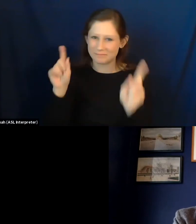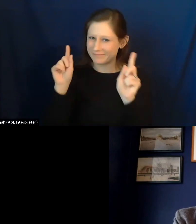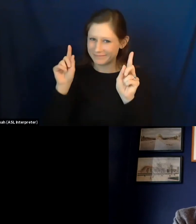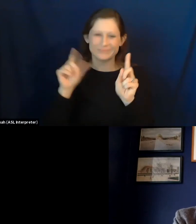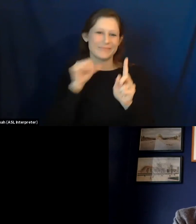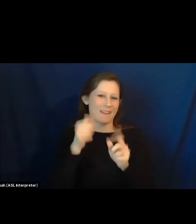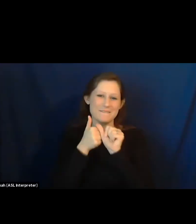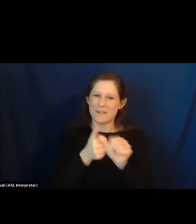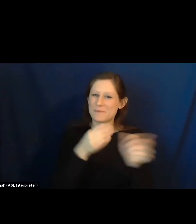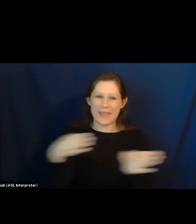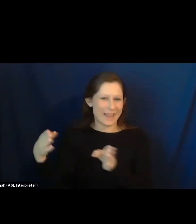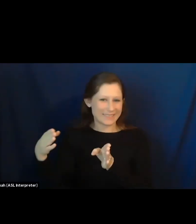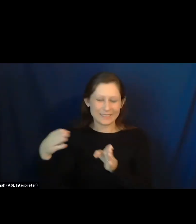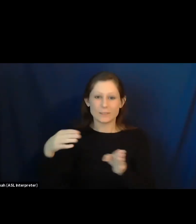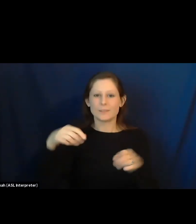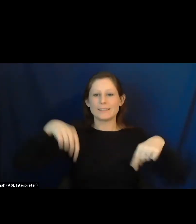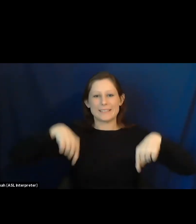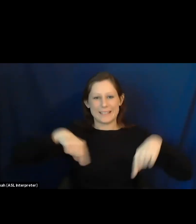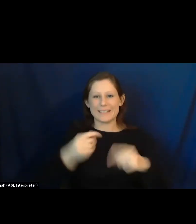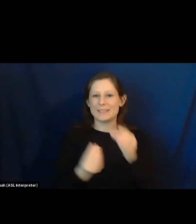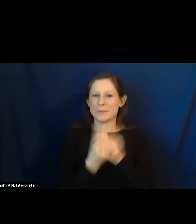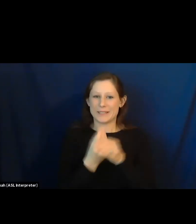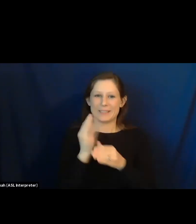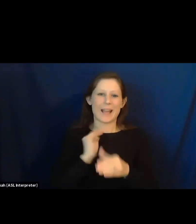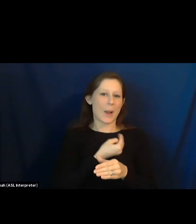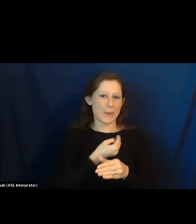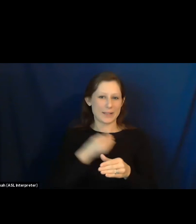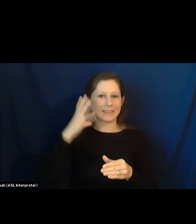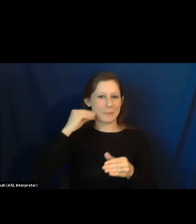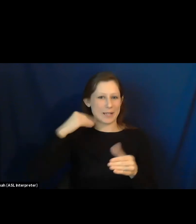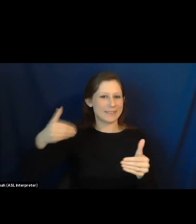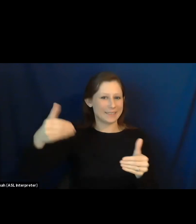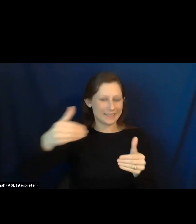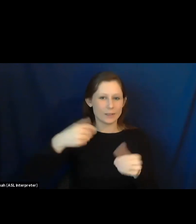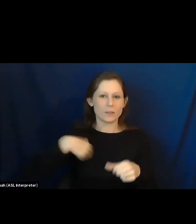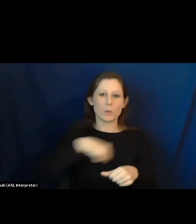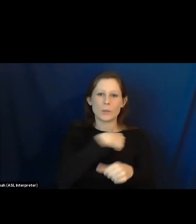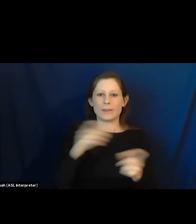So this spring actually our journey began in pivoting our programming. We traditionally